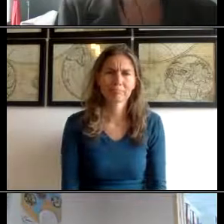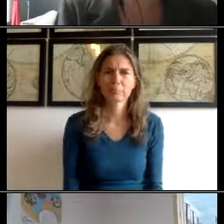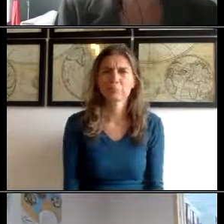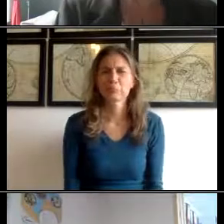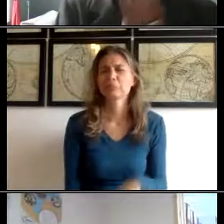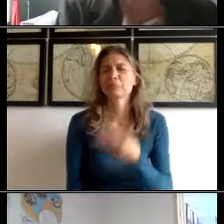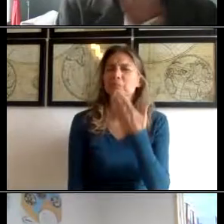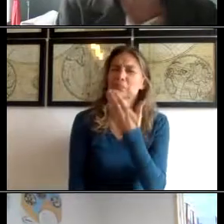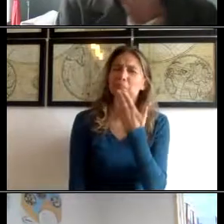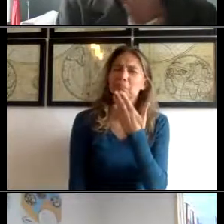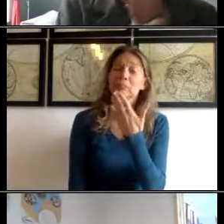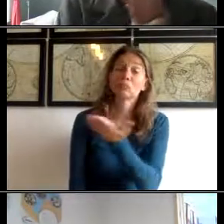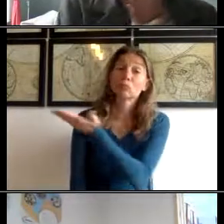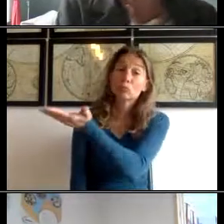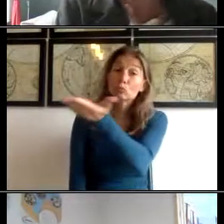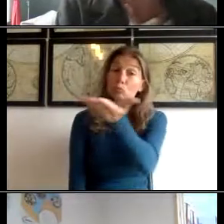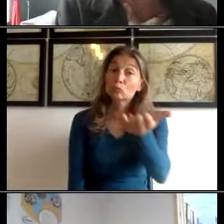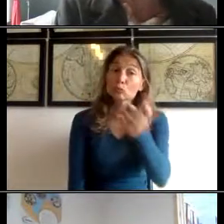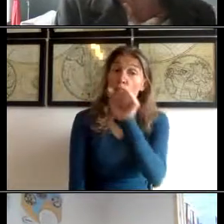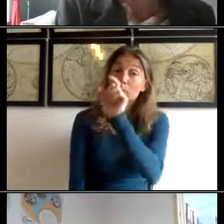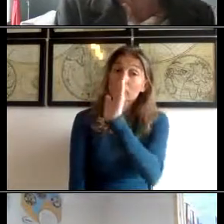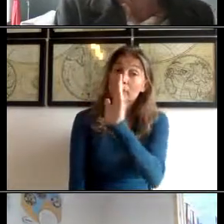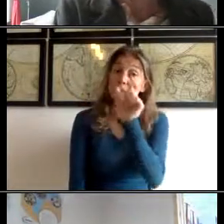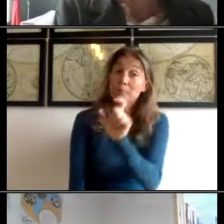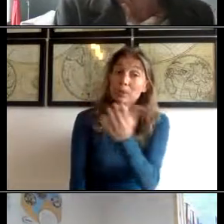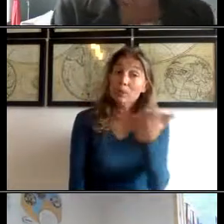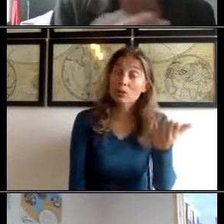Do you want to talk on how you've handled travel restrictions?